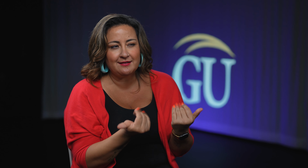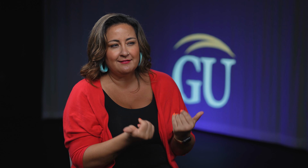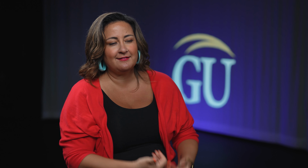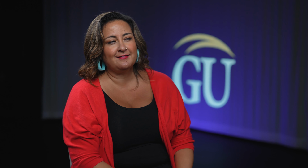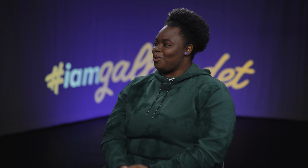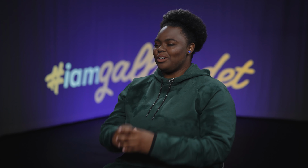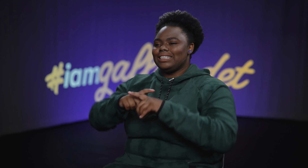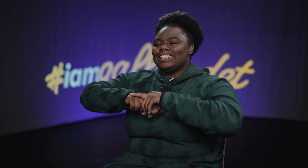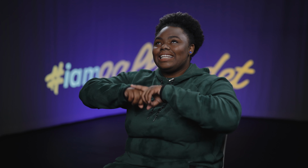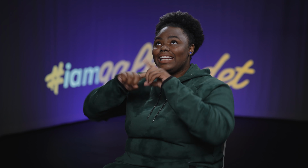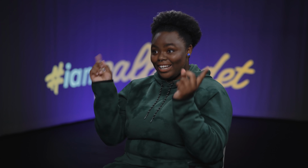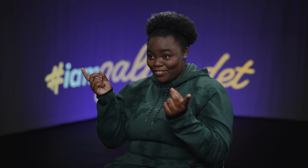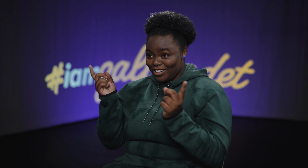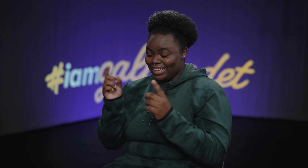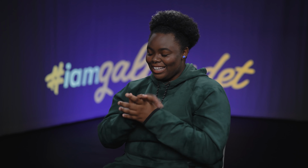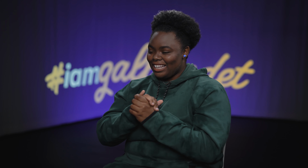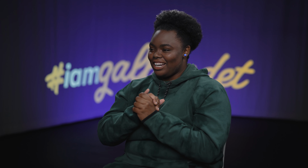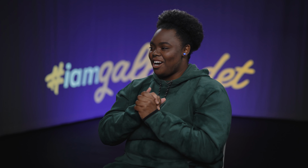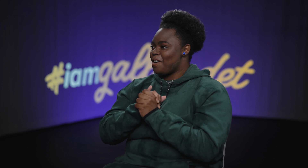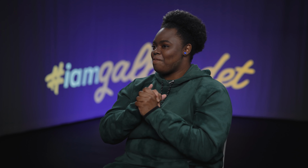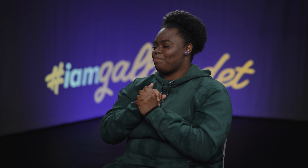What was that like? It was so different!